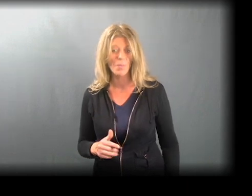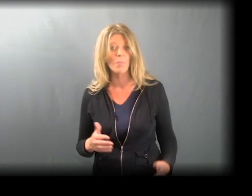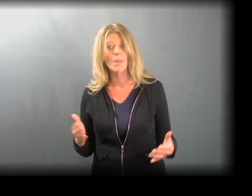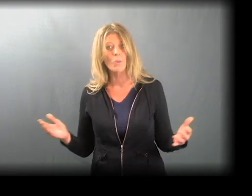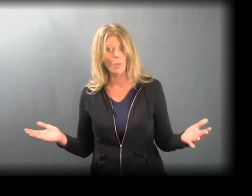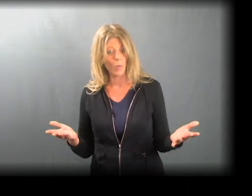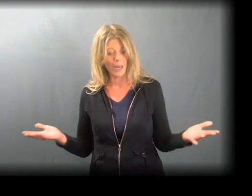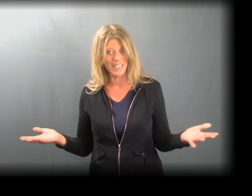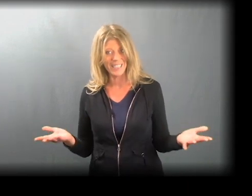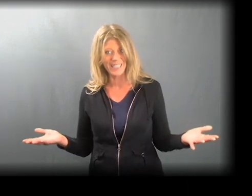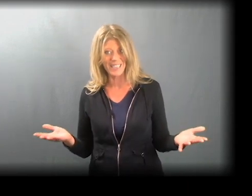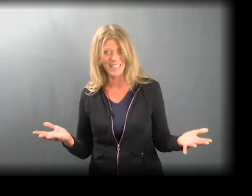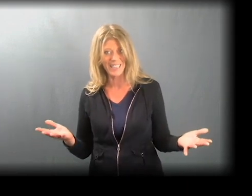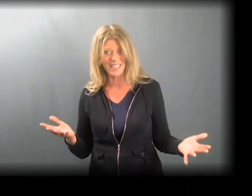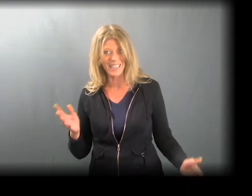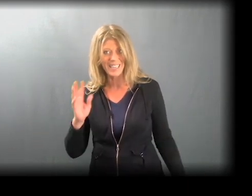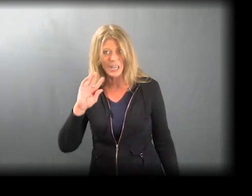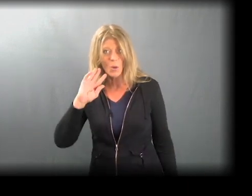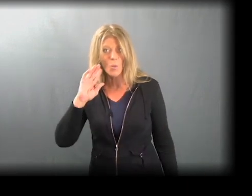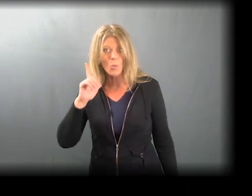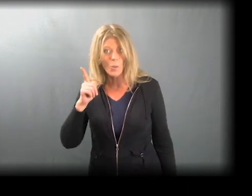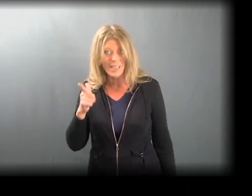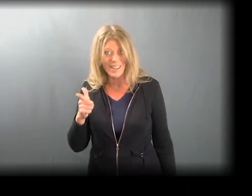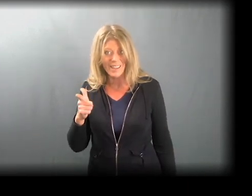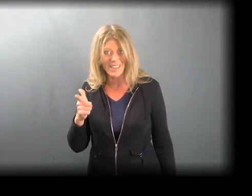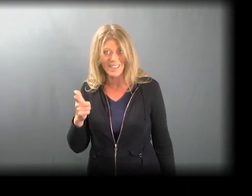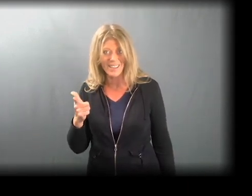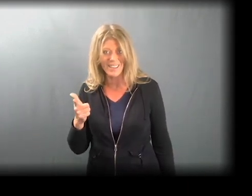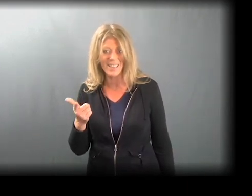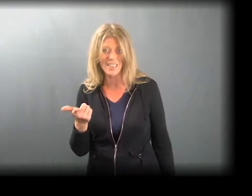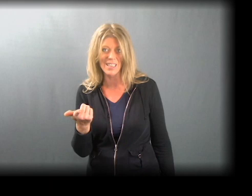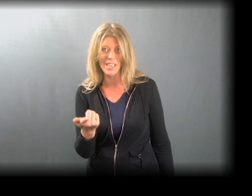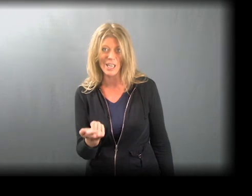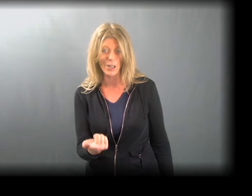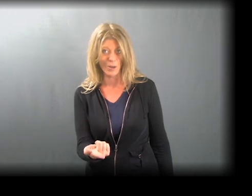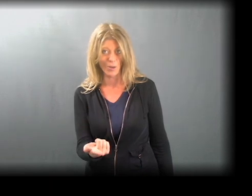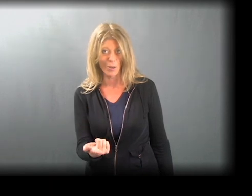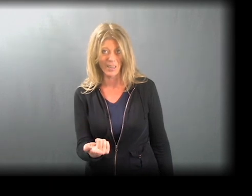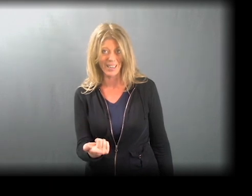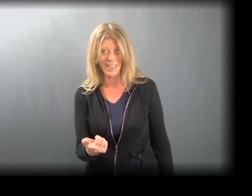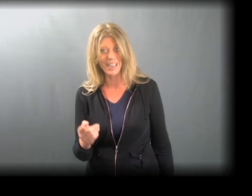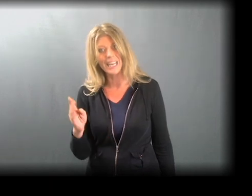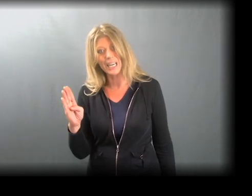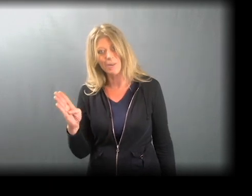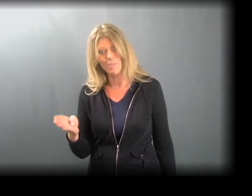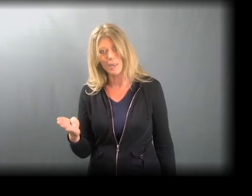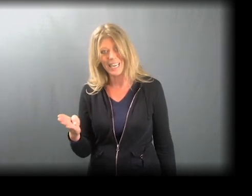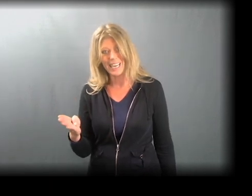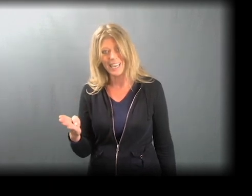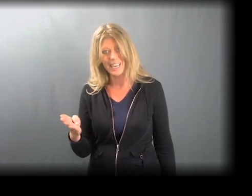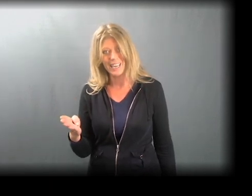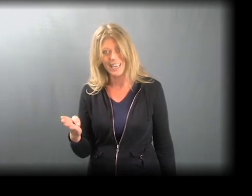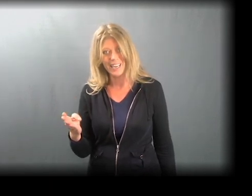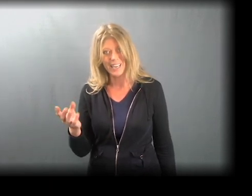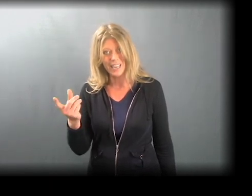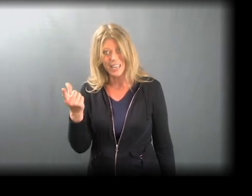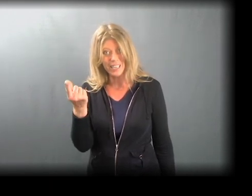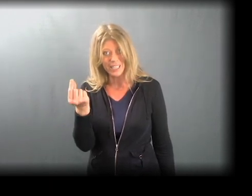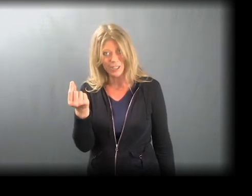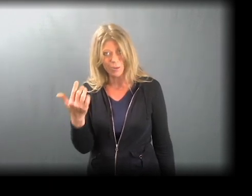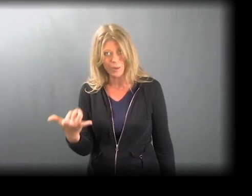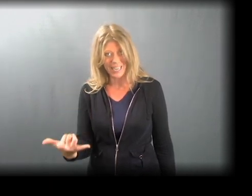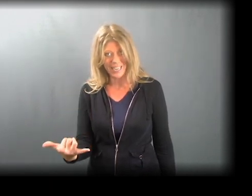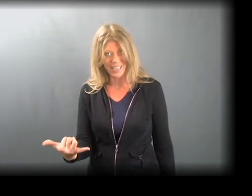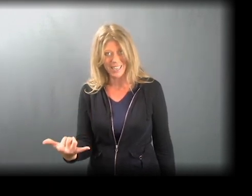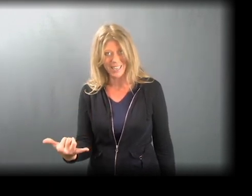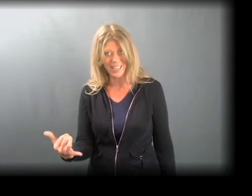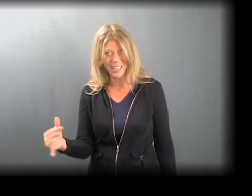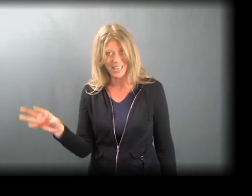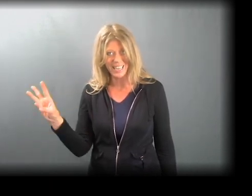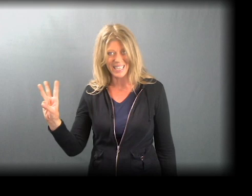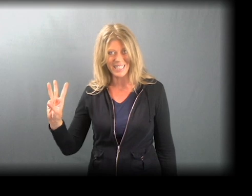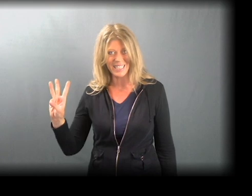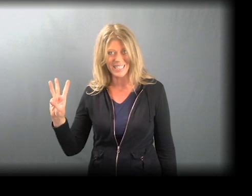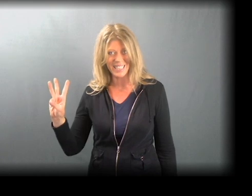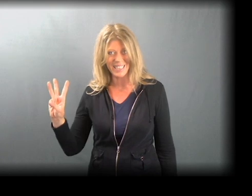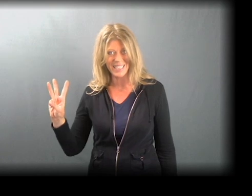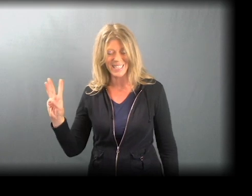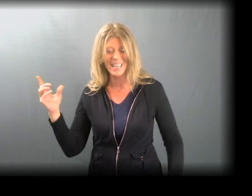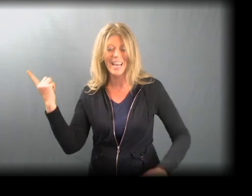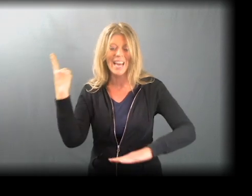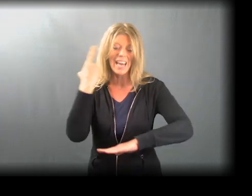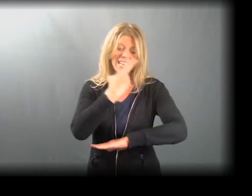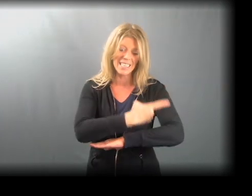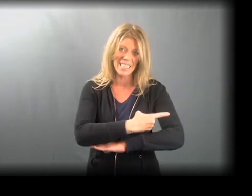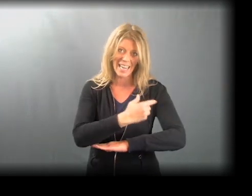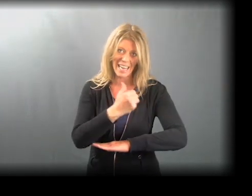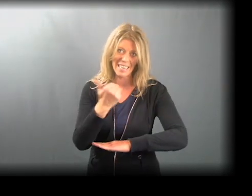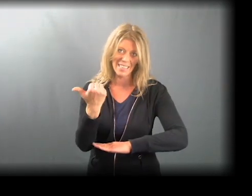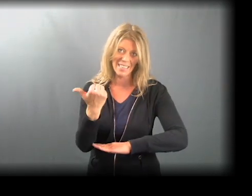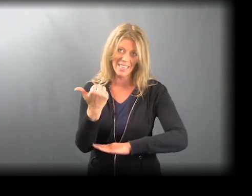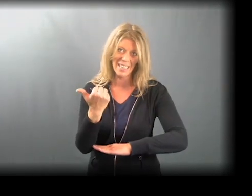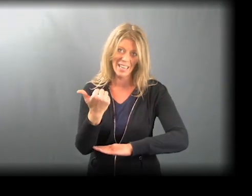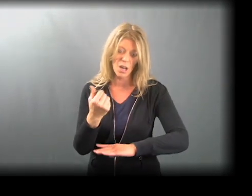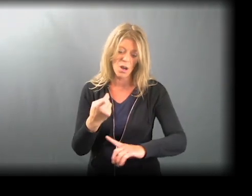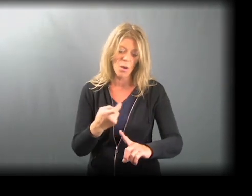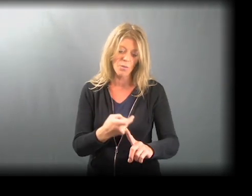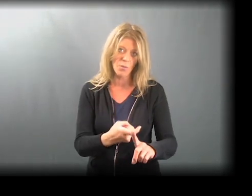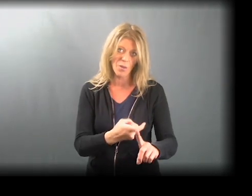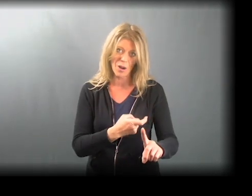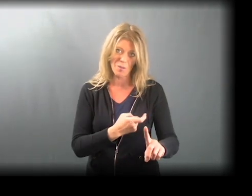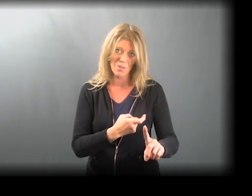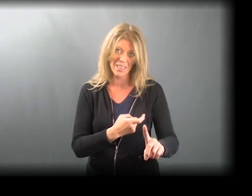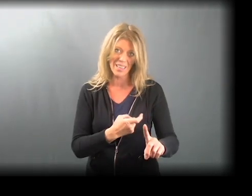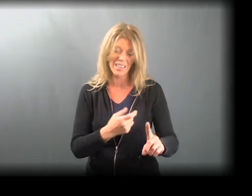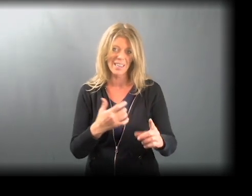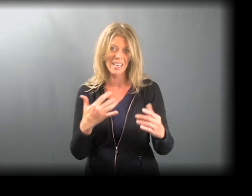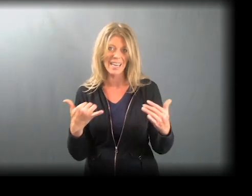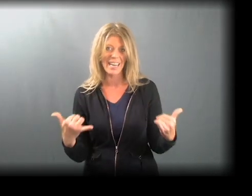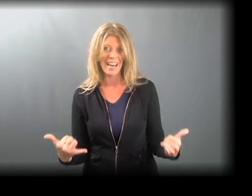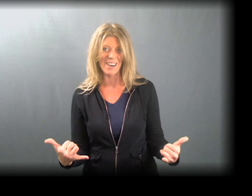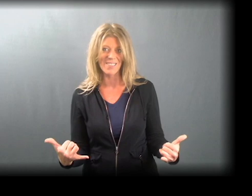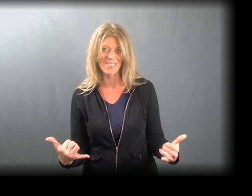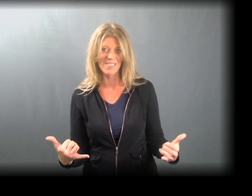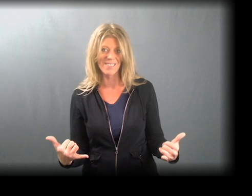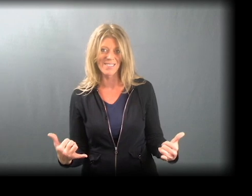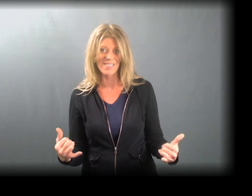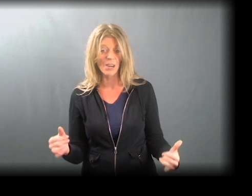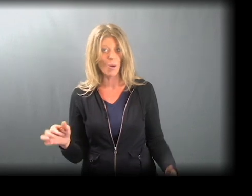What will you be doing six days from now?